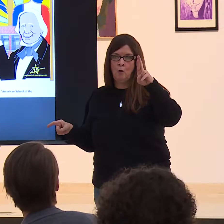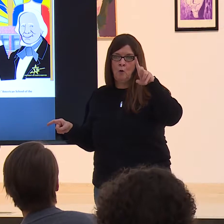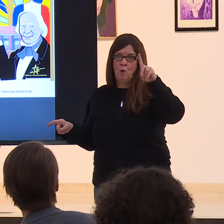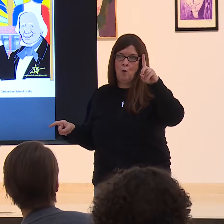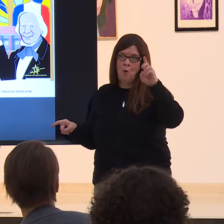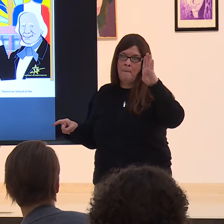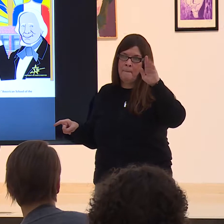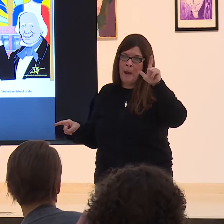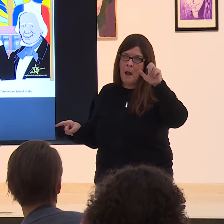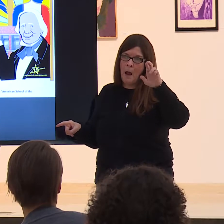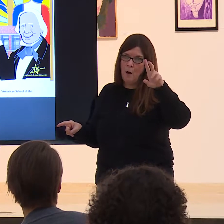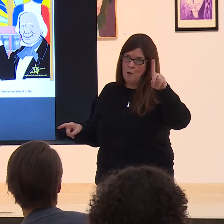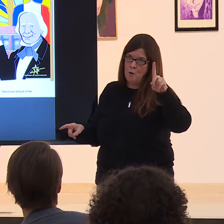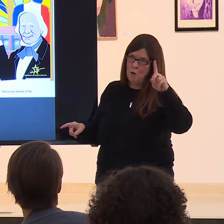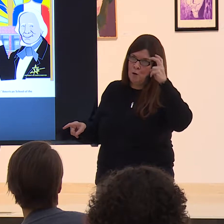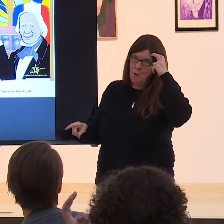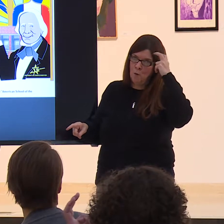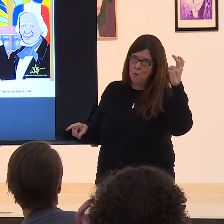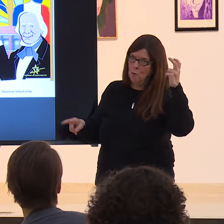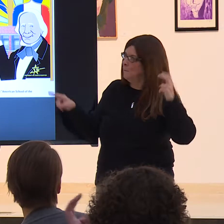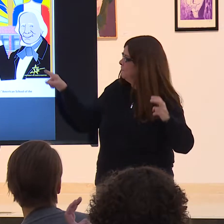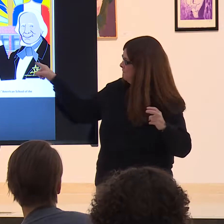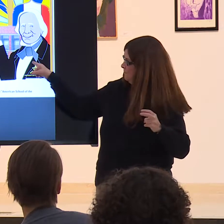from France, Arnaud Balard.